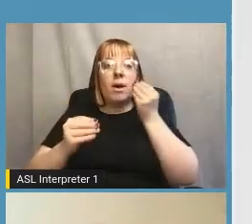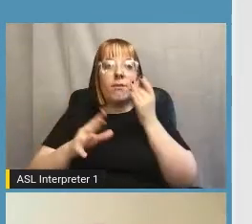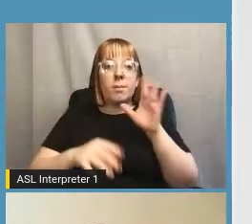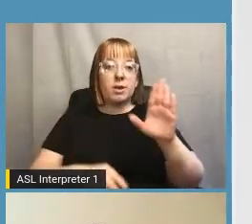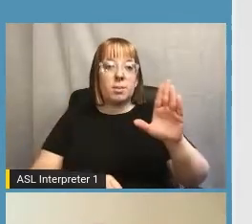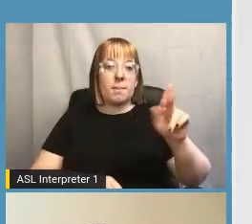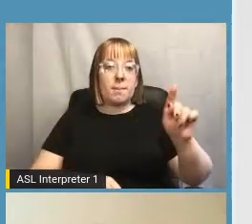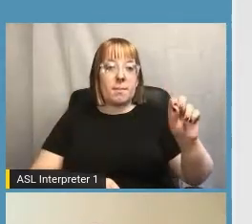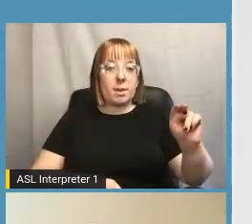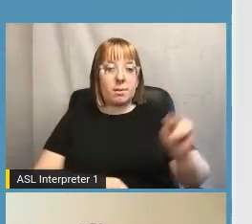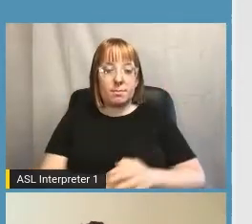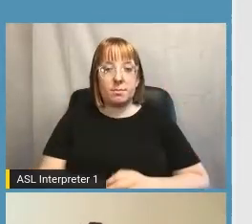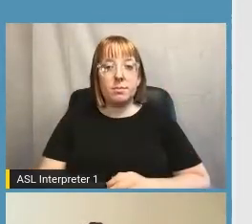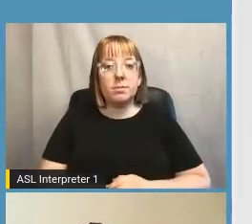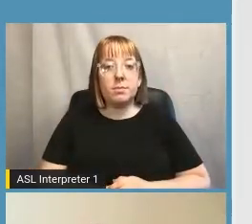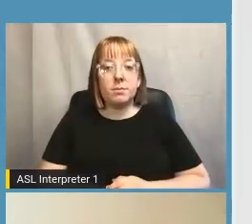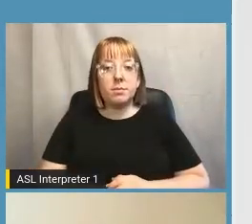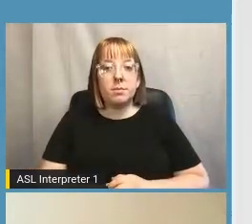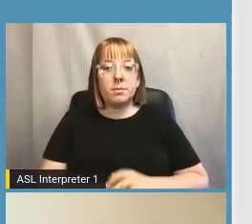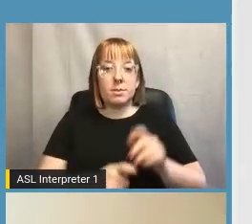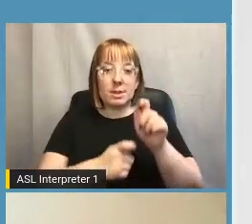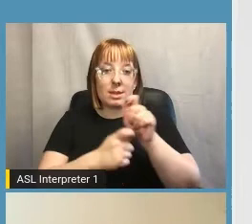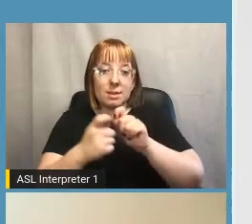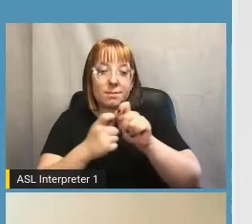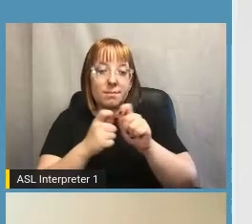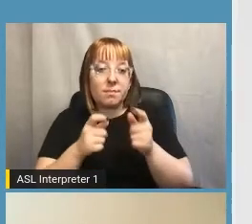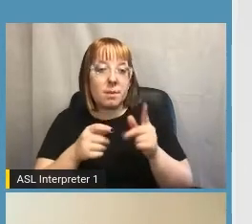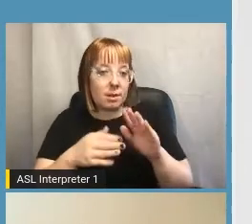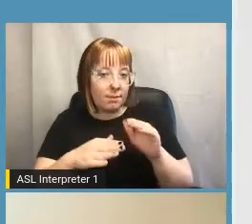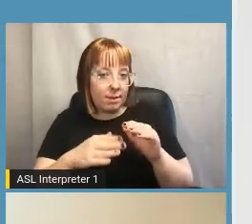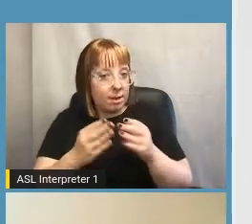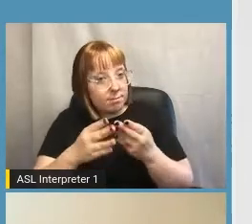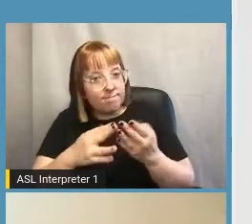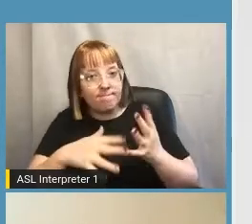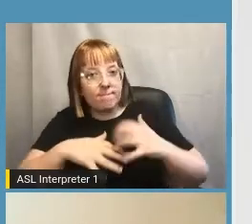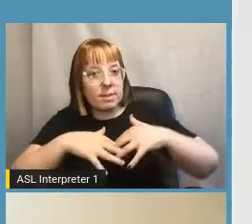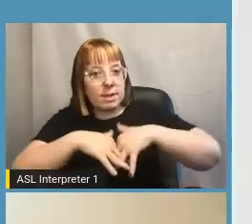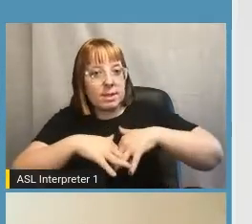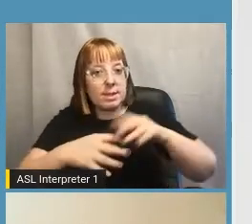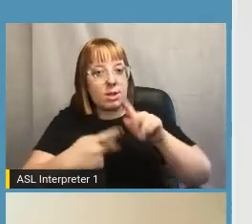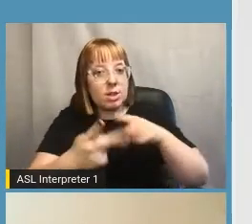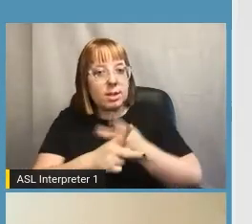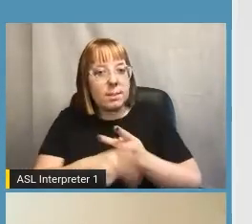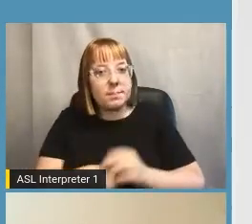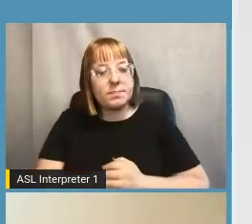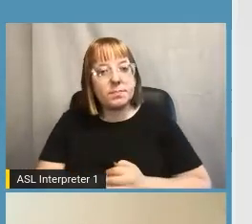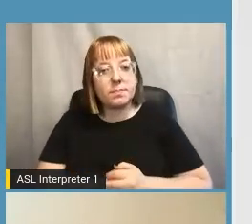and site specific installation and um so you can look at it this way or you can